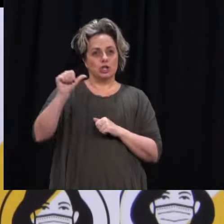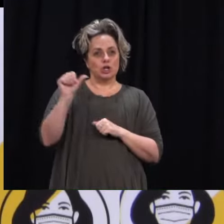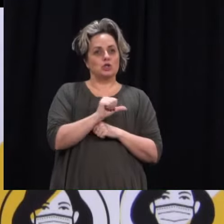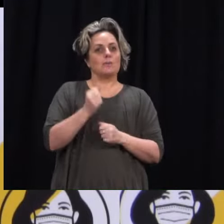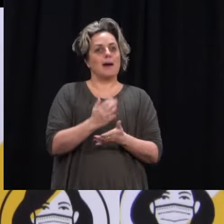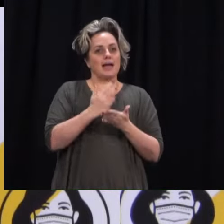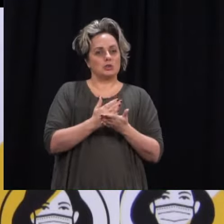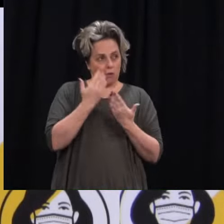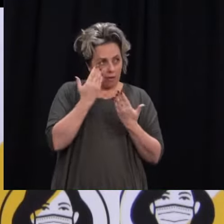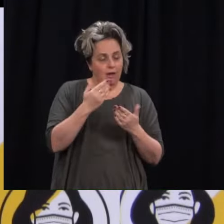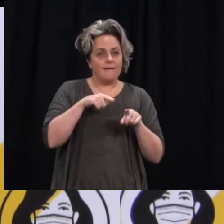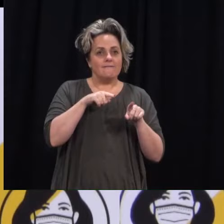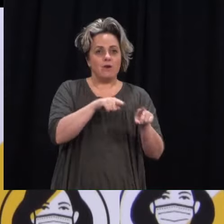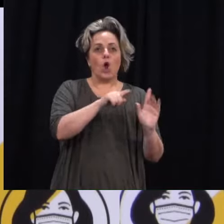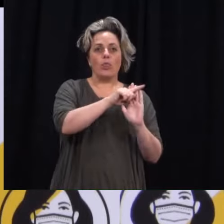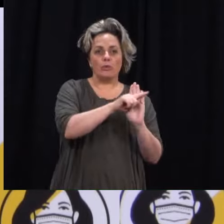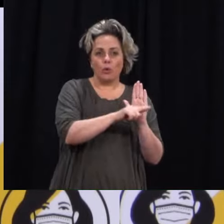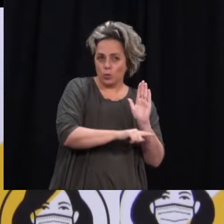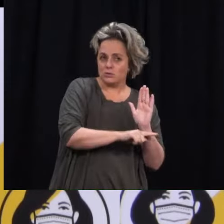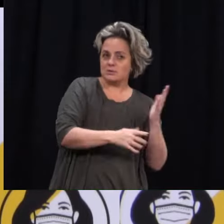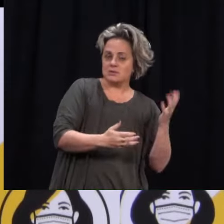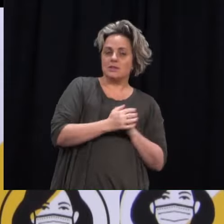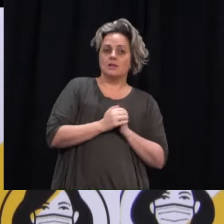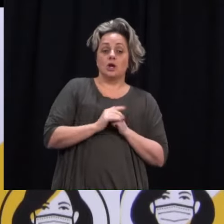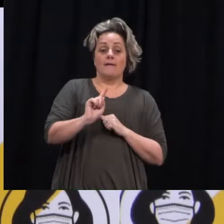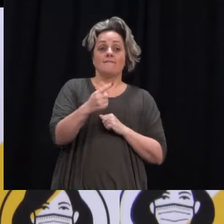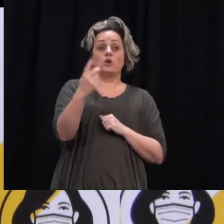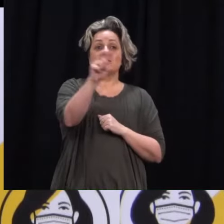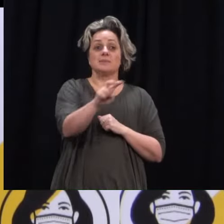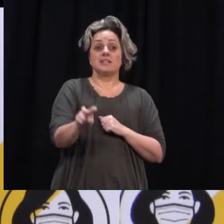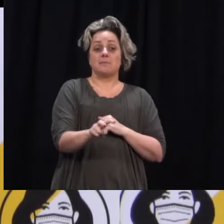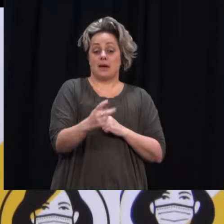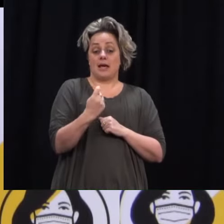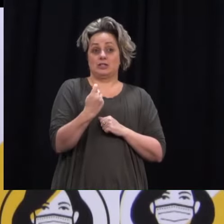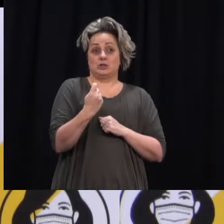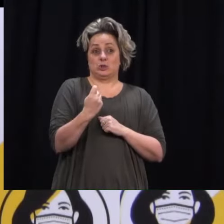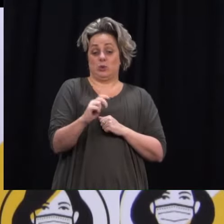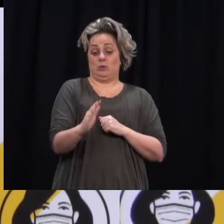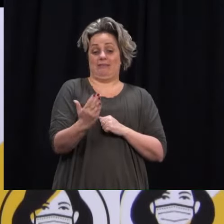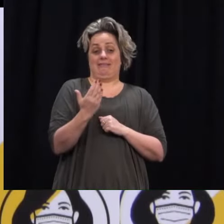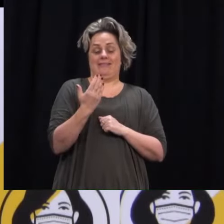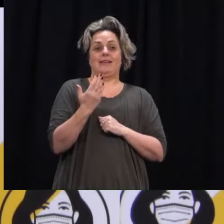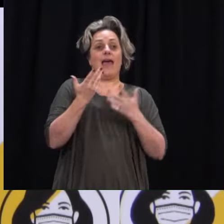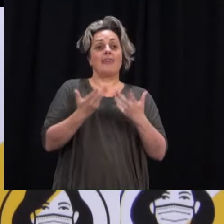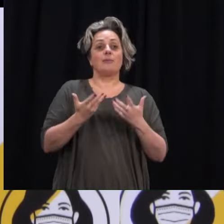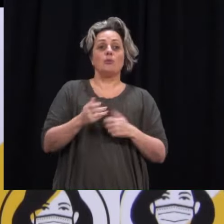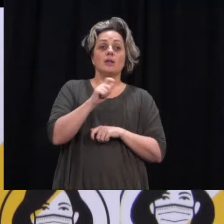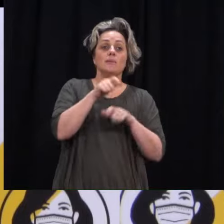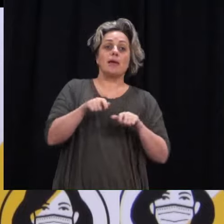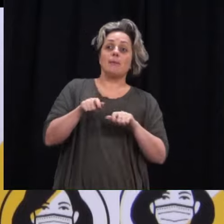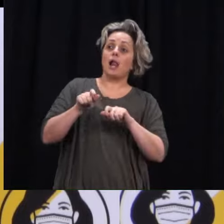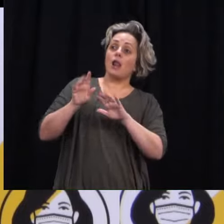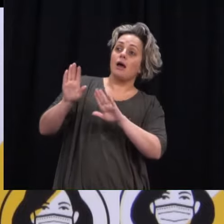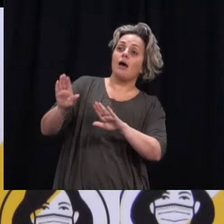bear in mind everyone should be at home at this point. Everybody should be making sure